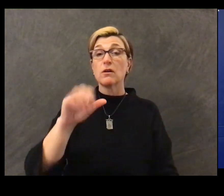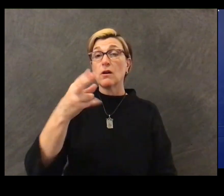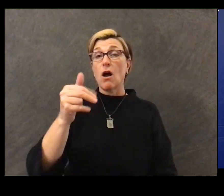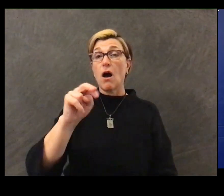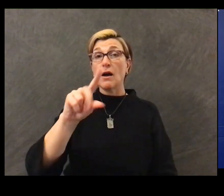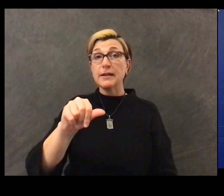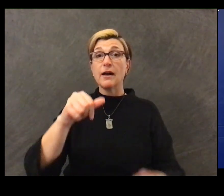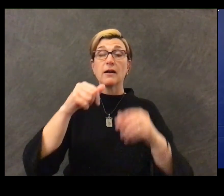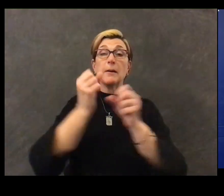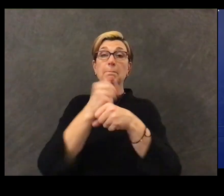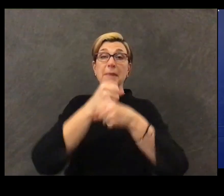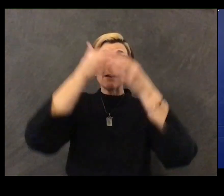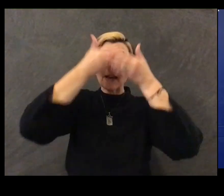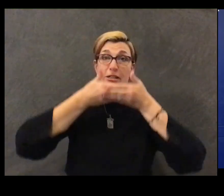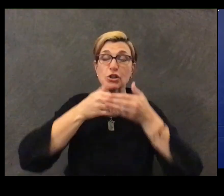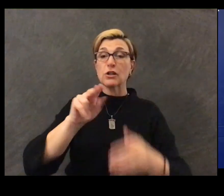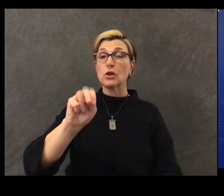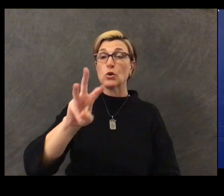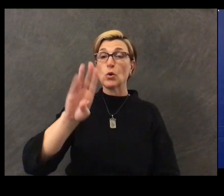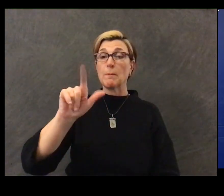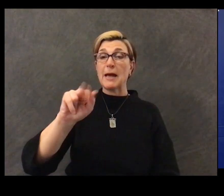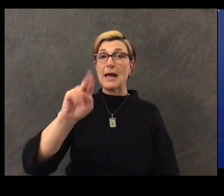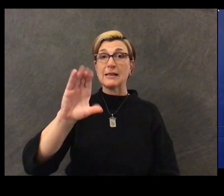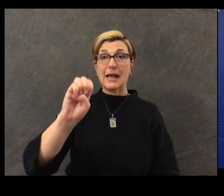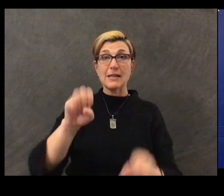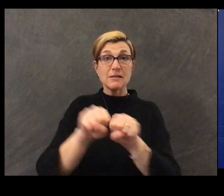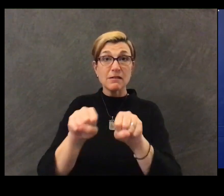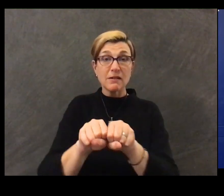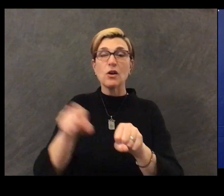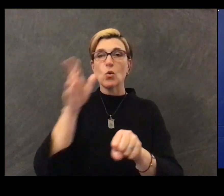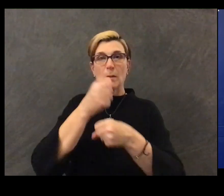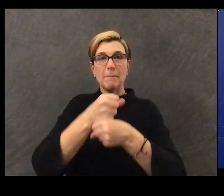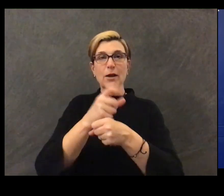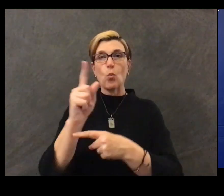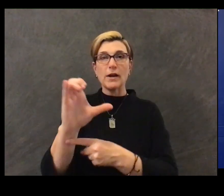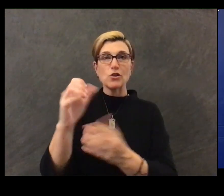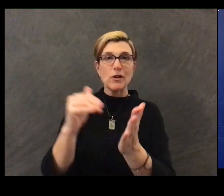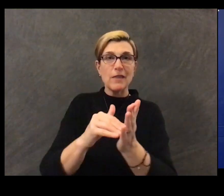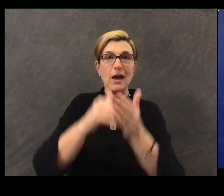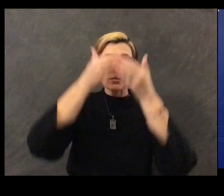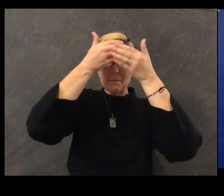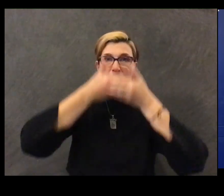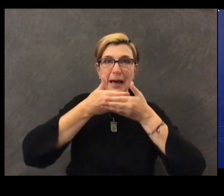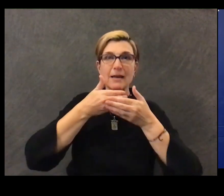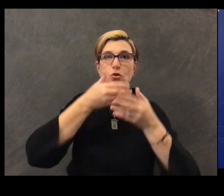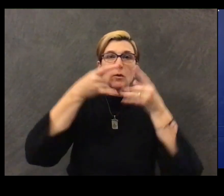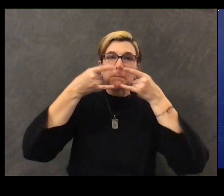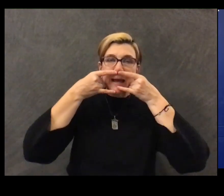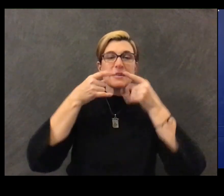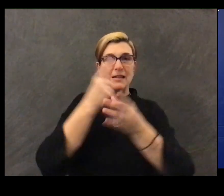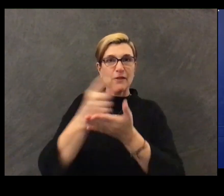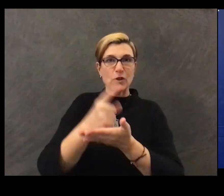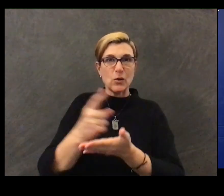New Balance is making a hundred thousand masks a week in a very real sense the